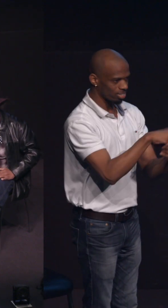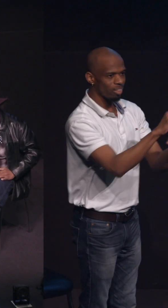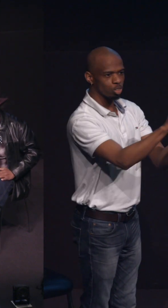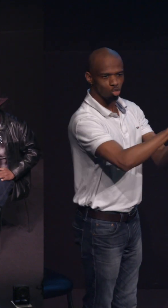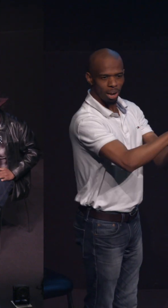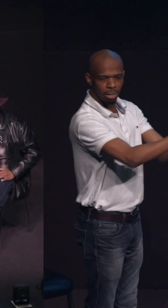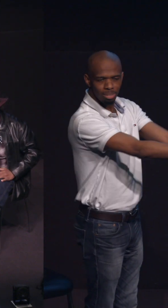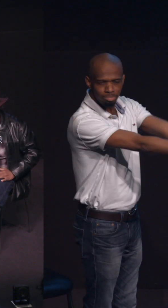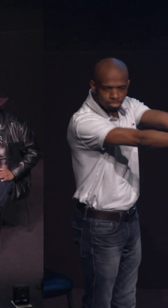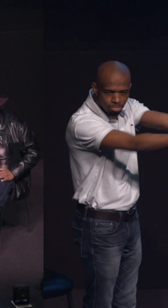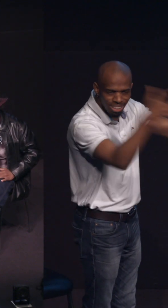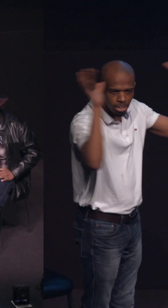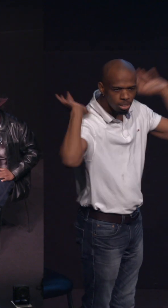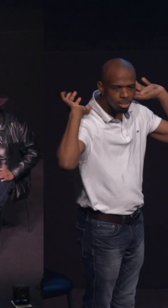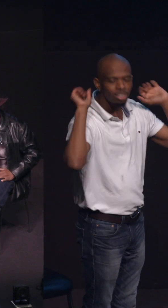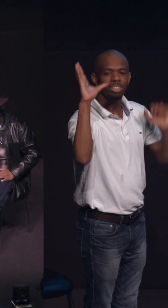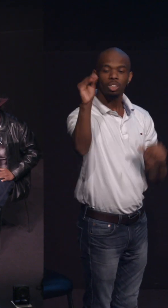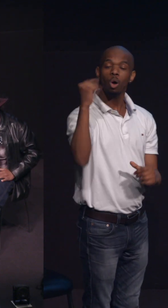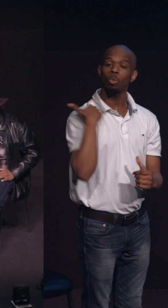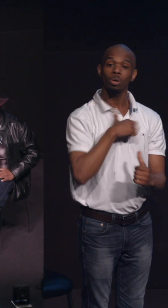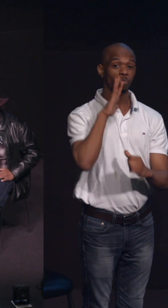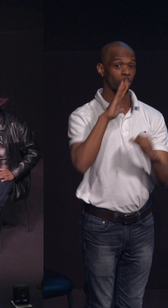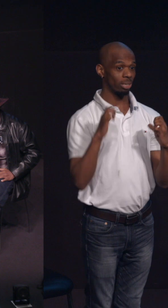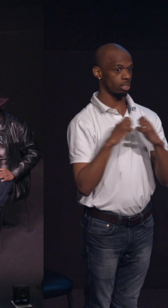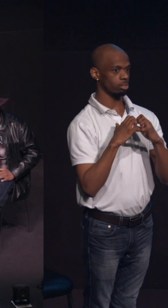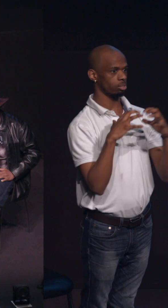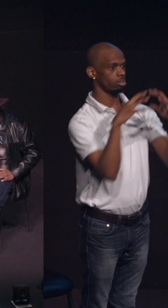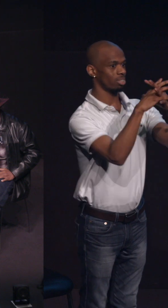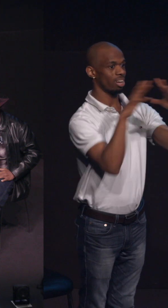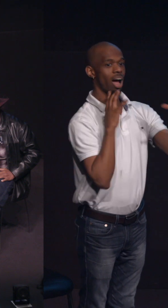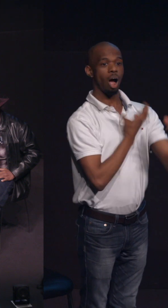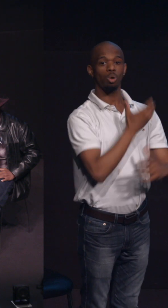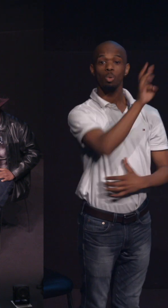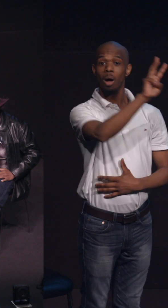We're launching our website on Saturday, the biggest challenge, I'm gonna say it again,